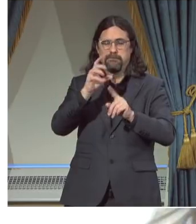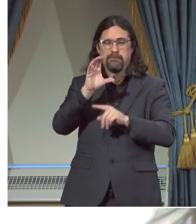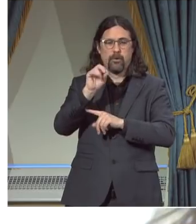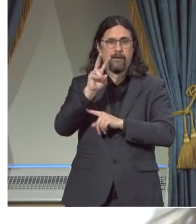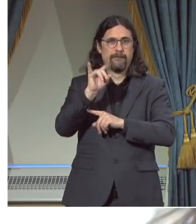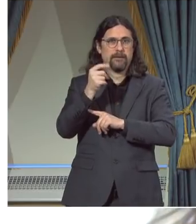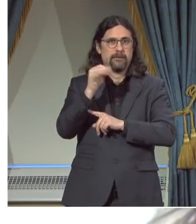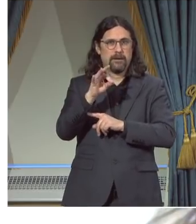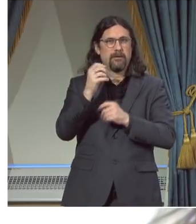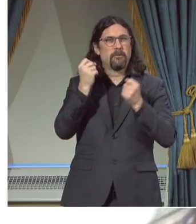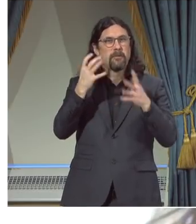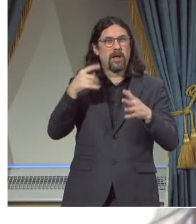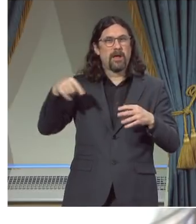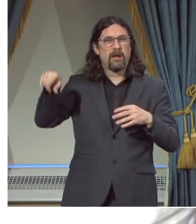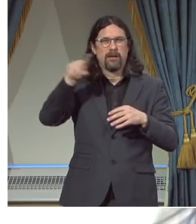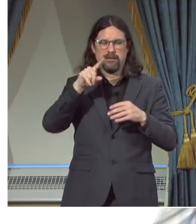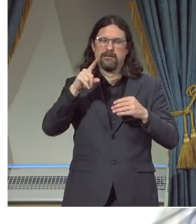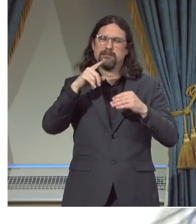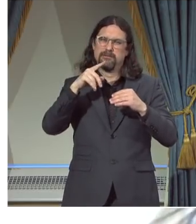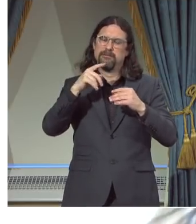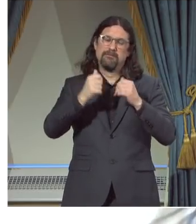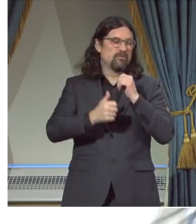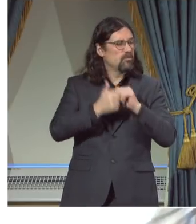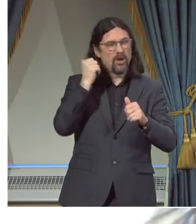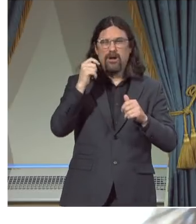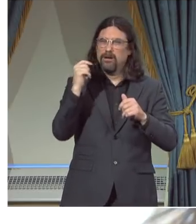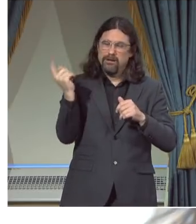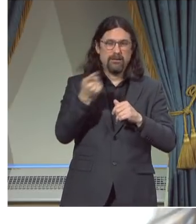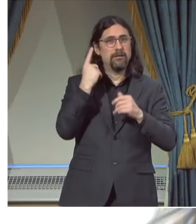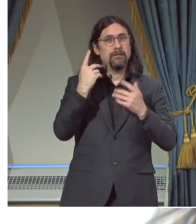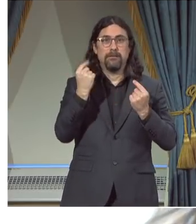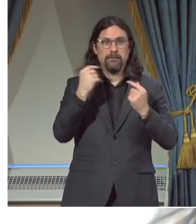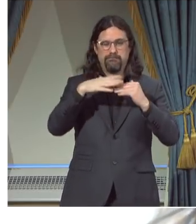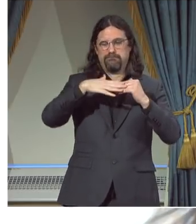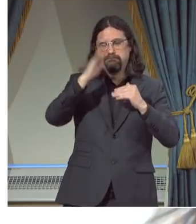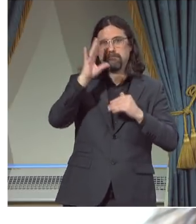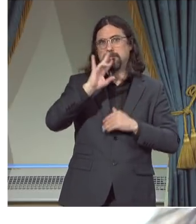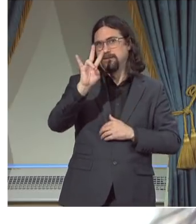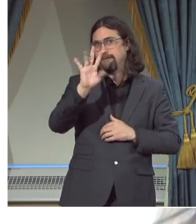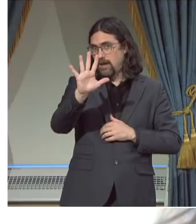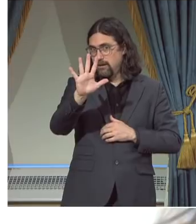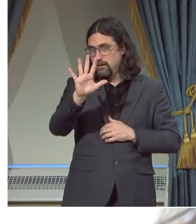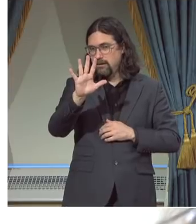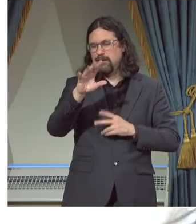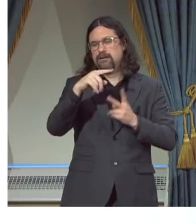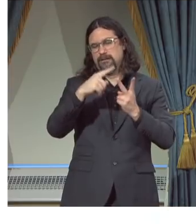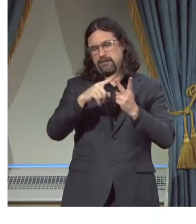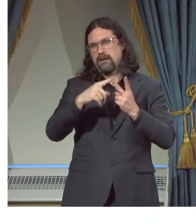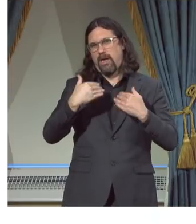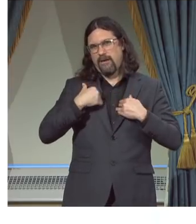COVID-19, THE VAST MAJORITY HAVE BEEN ABOVE THE AGE OF 75 AND/OR HAVE HAD CHRONIC